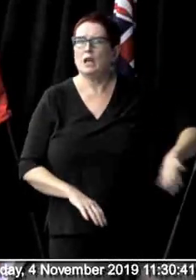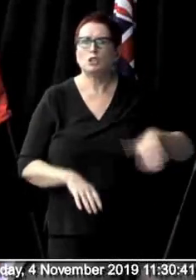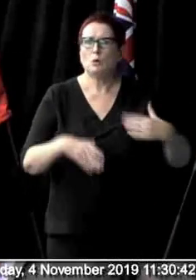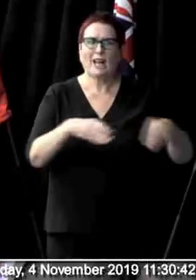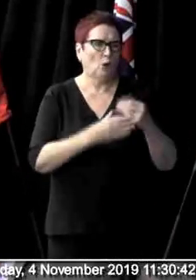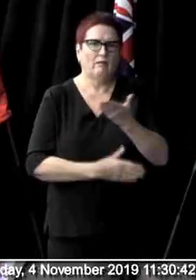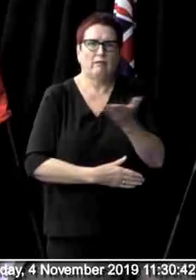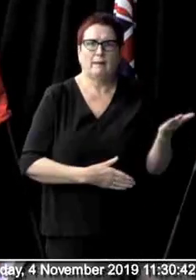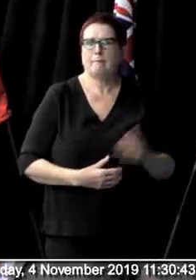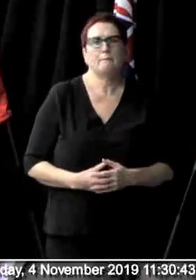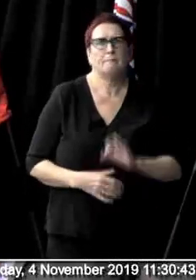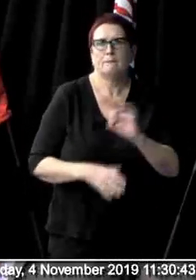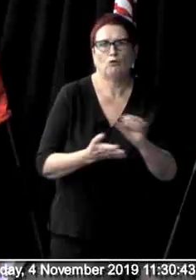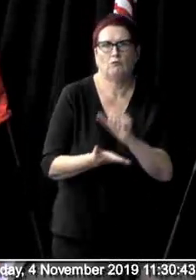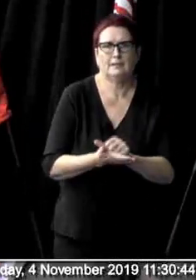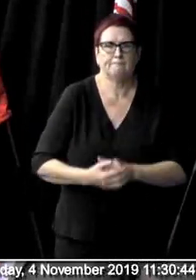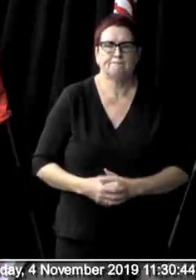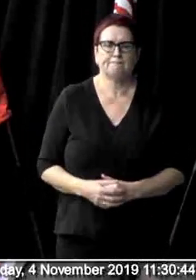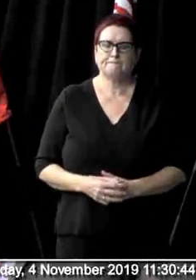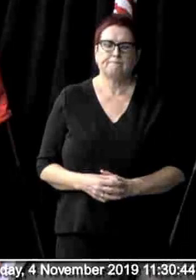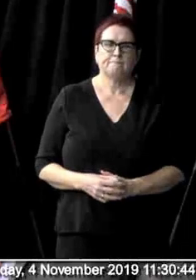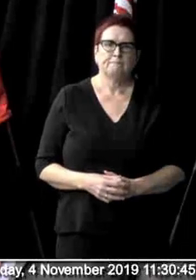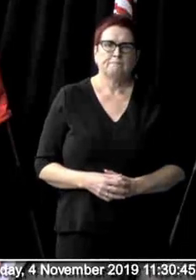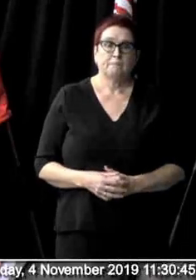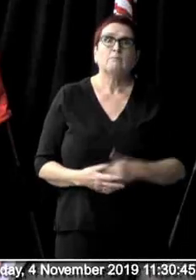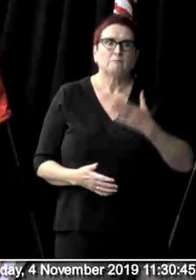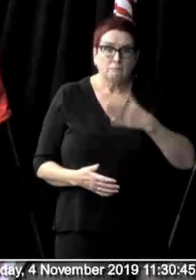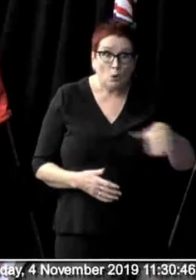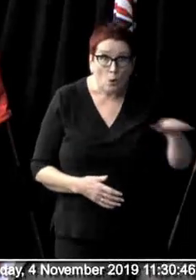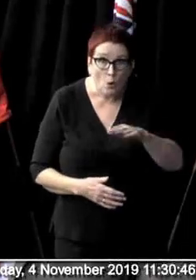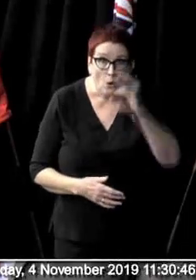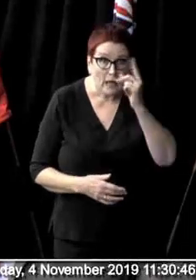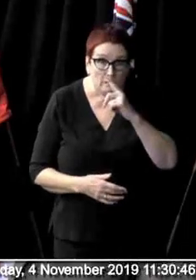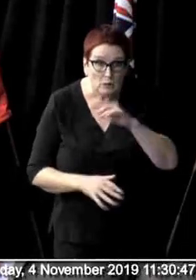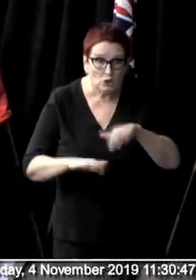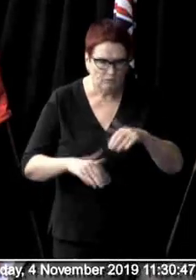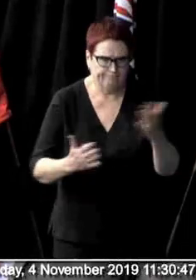to hear from children, or their voices will not be heard. We welcome those people to engage with us.